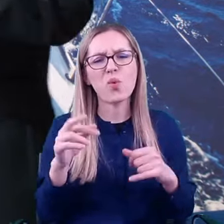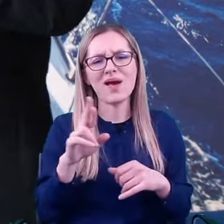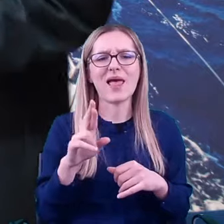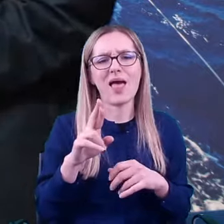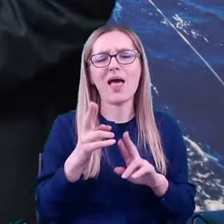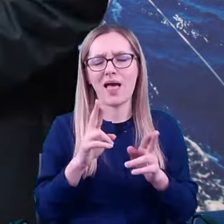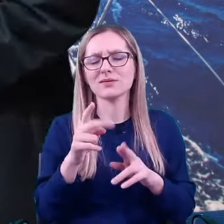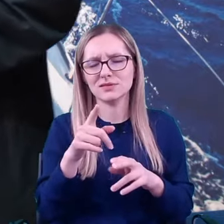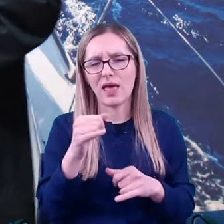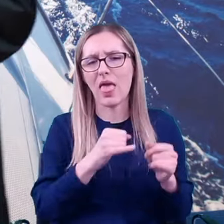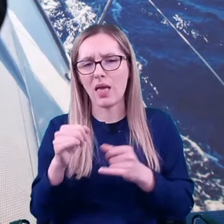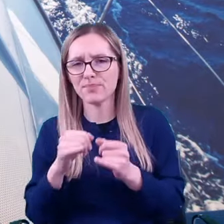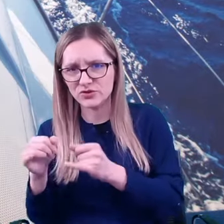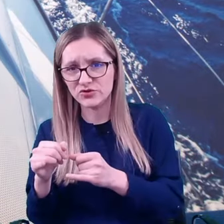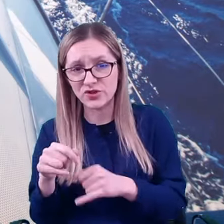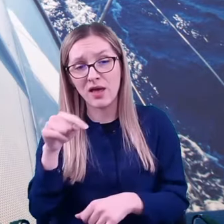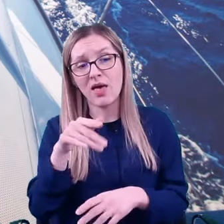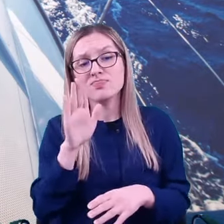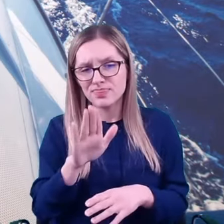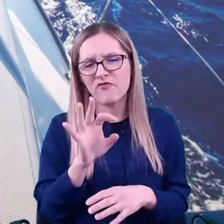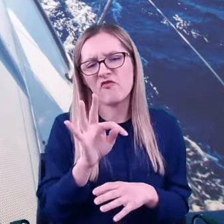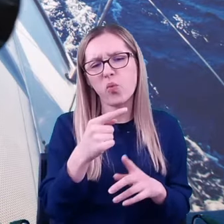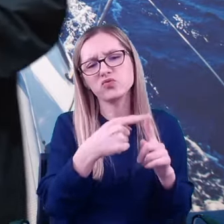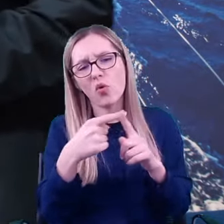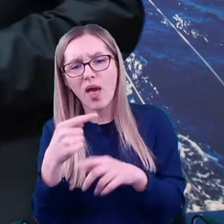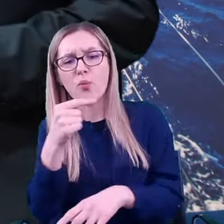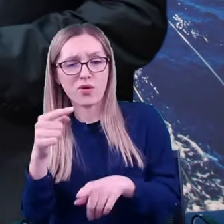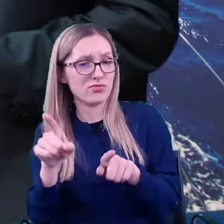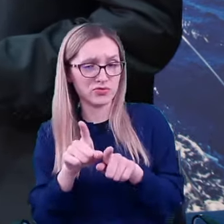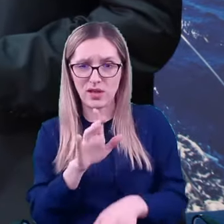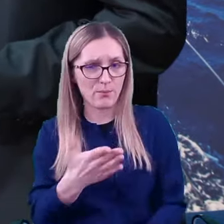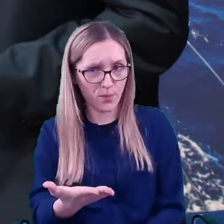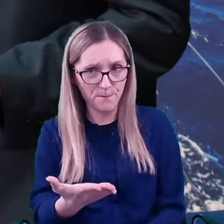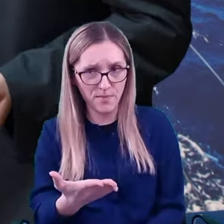which also have potentials we can count.